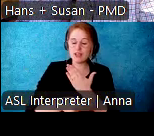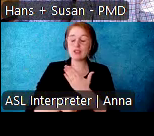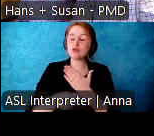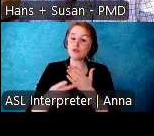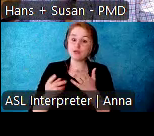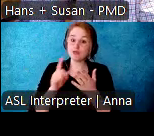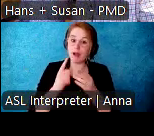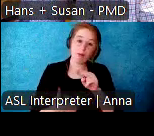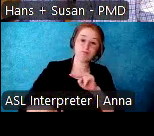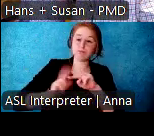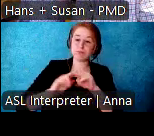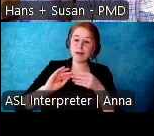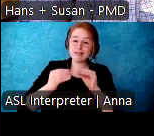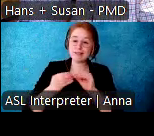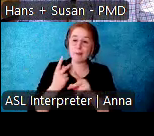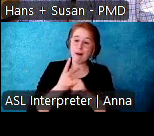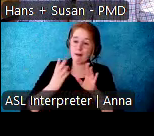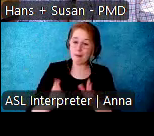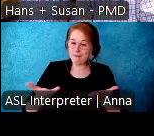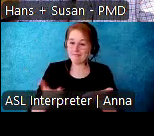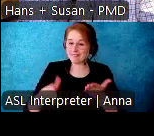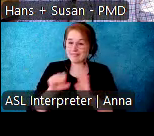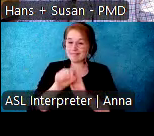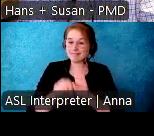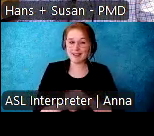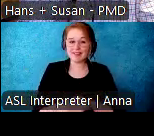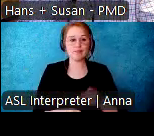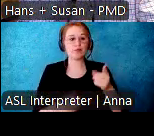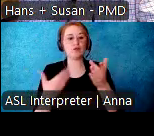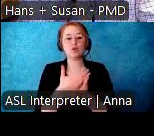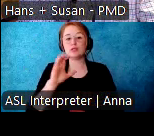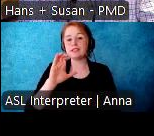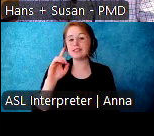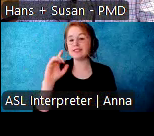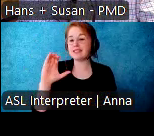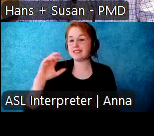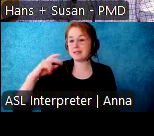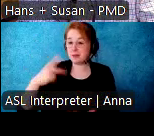of caregivers in our state. The new certified direct care professional program will make